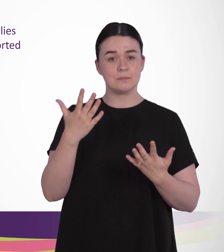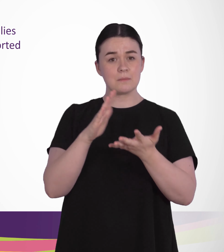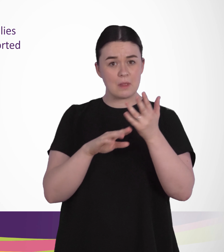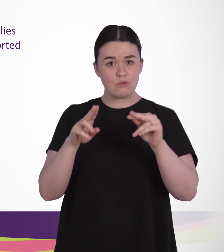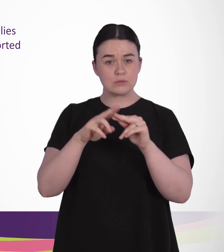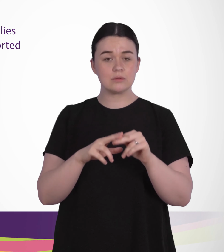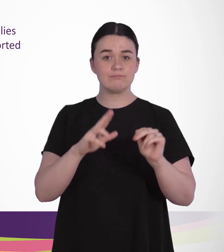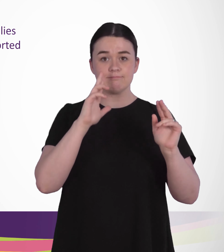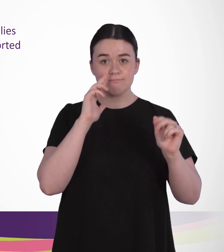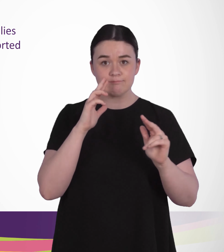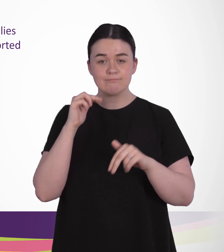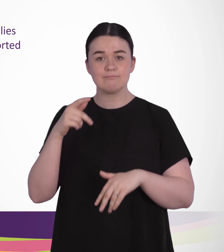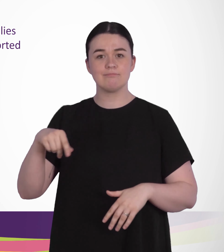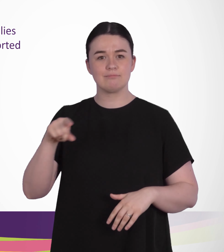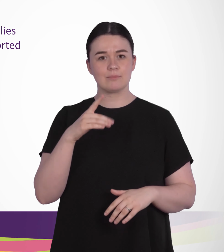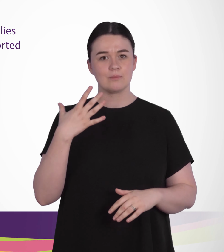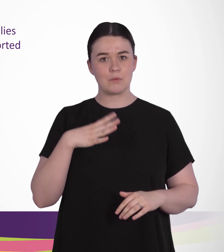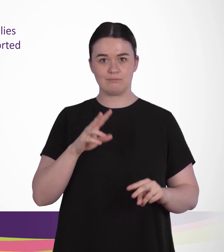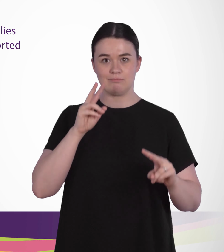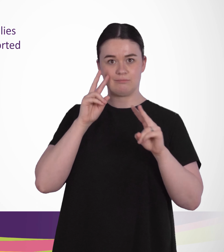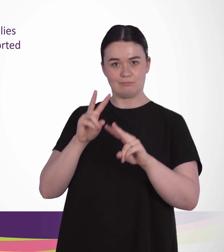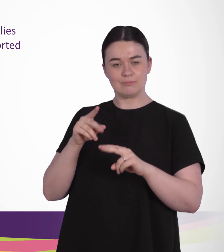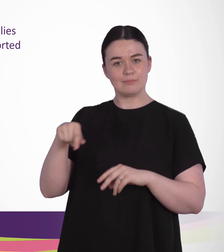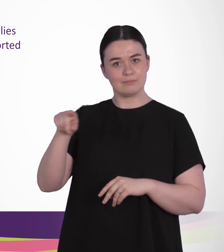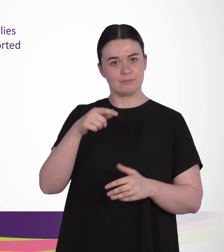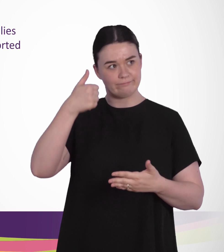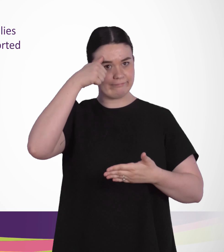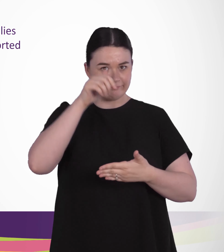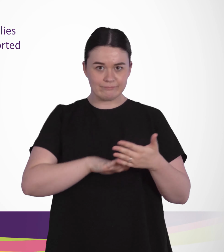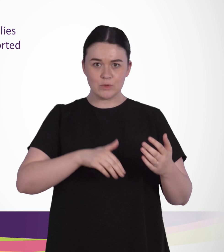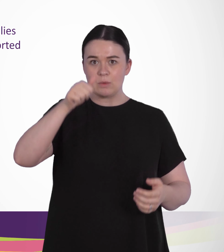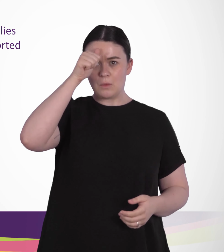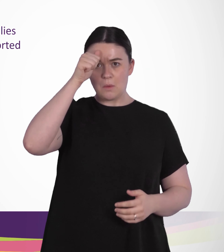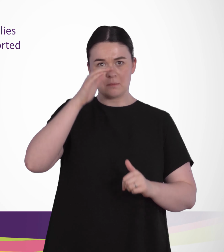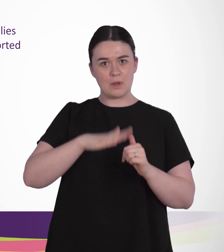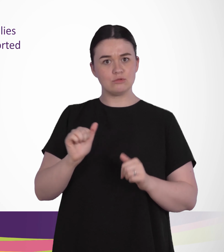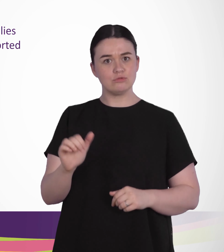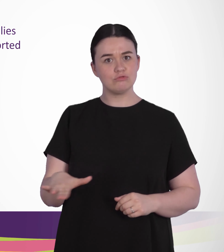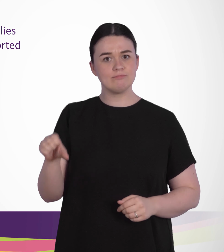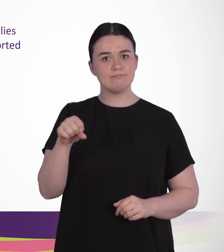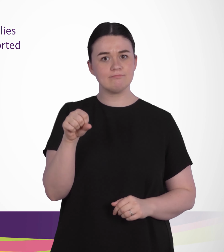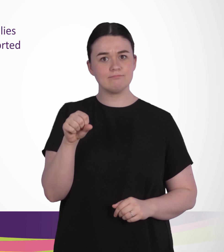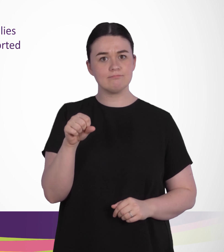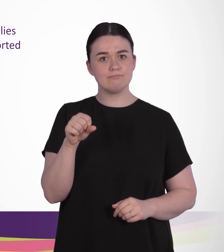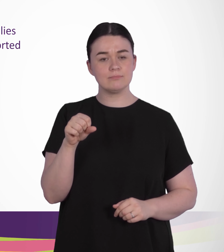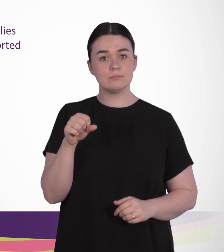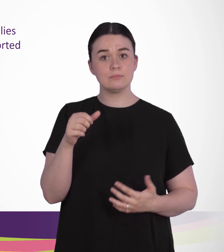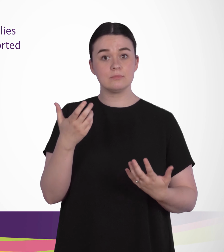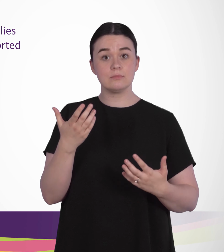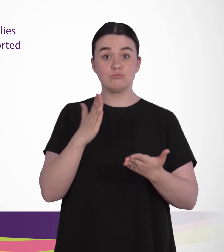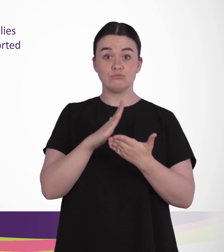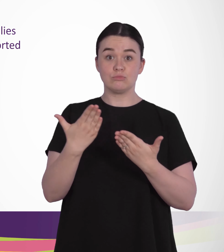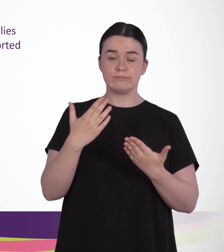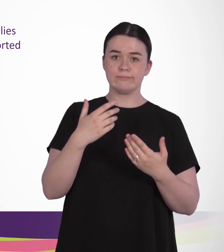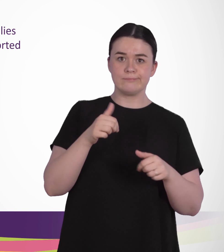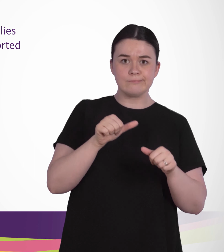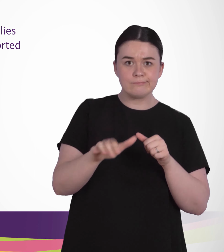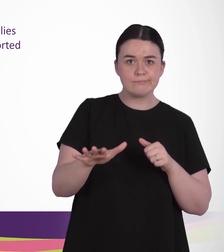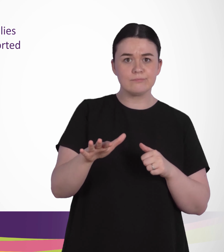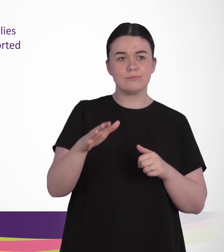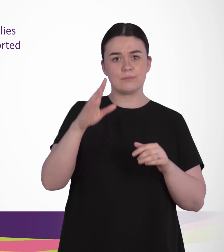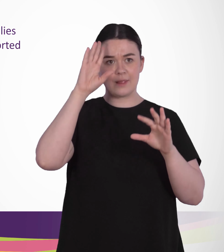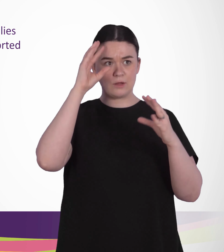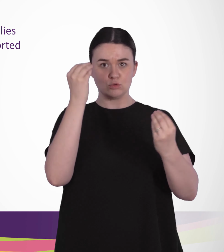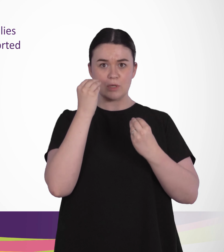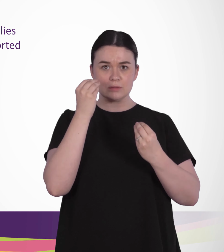Parents and caregivers want to be seen as the experts in their own children, and accordingly educated,